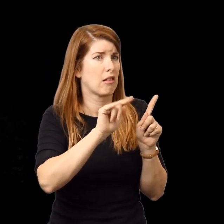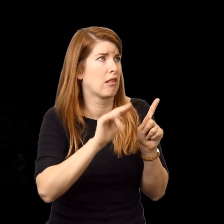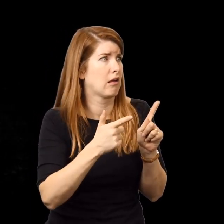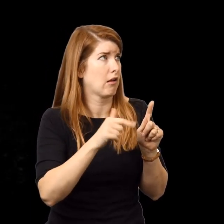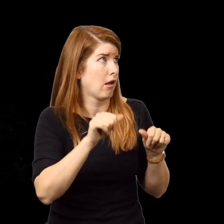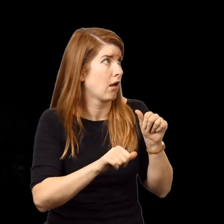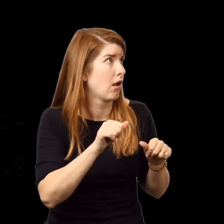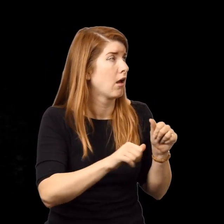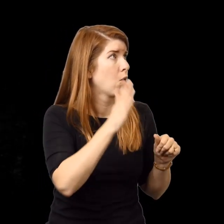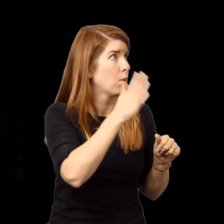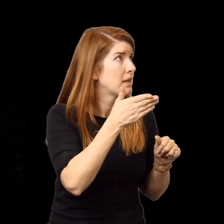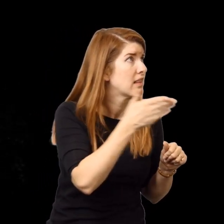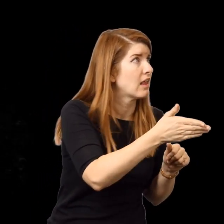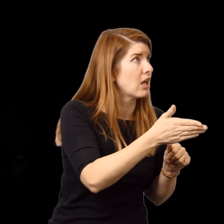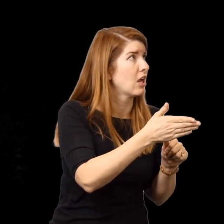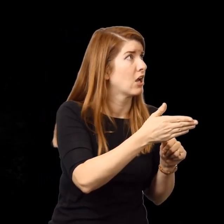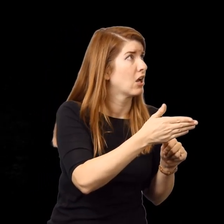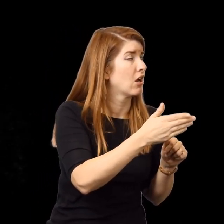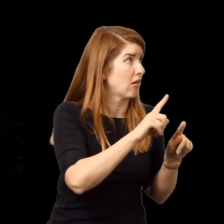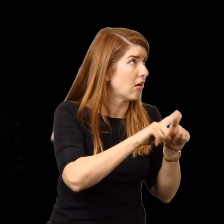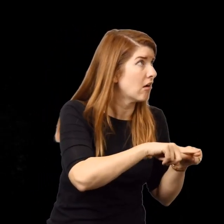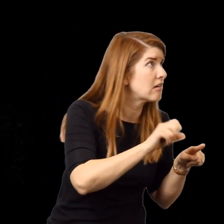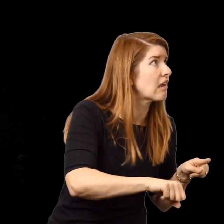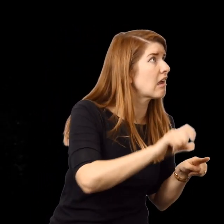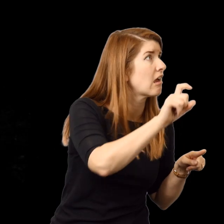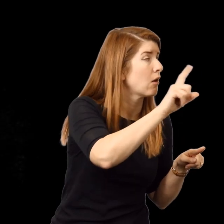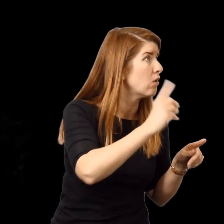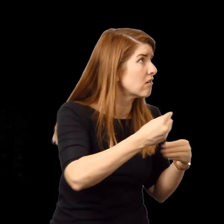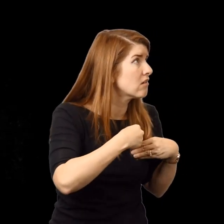they're not sure whether the caregiver is going to be there or give them what they need,